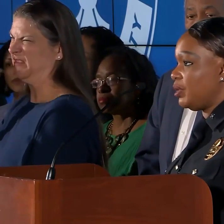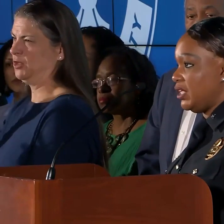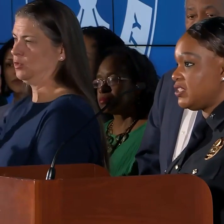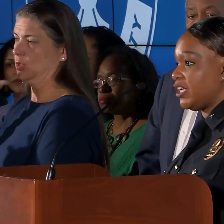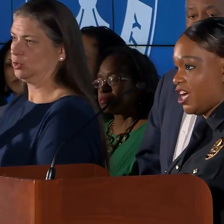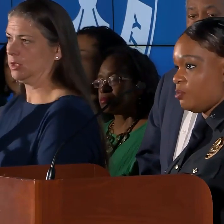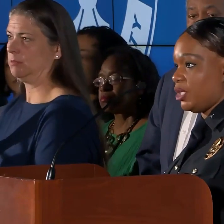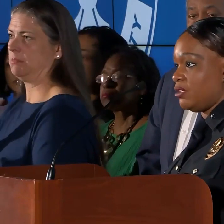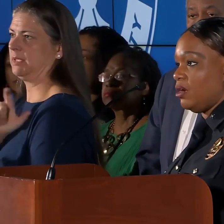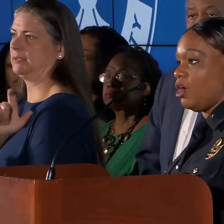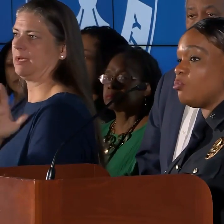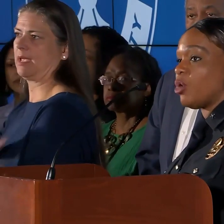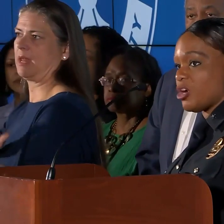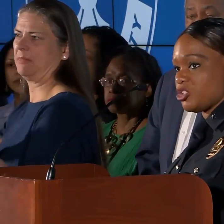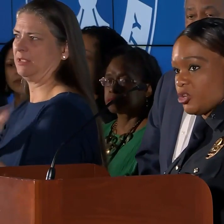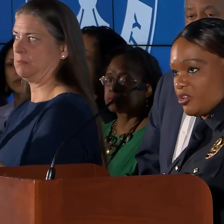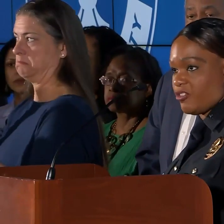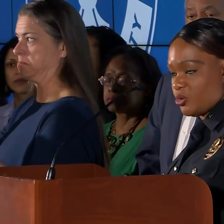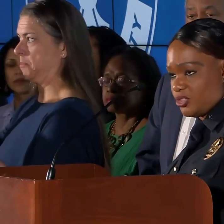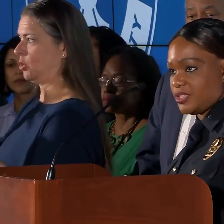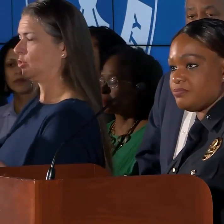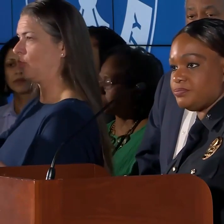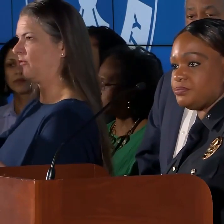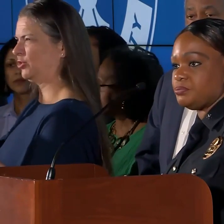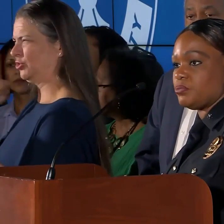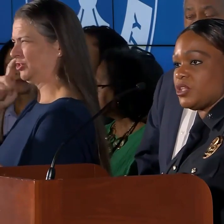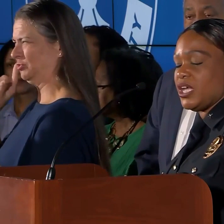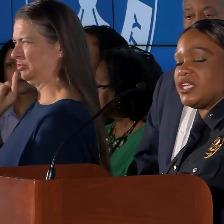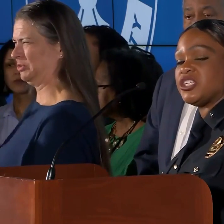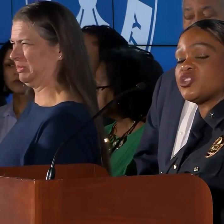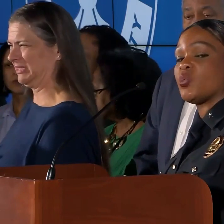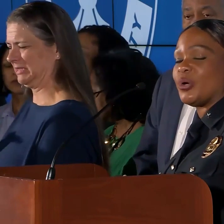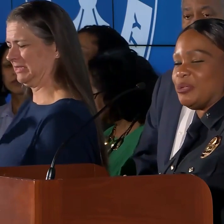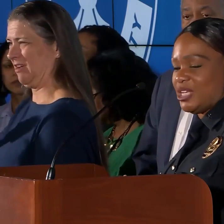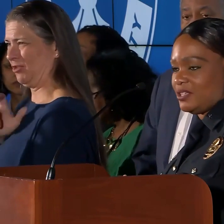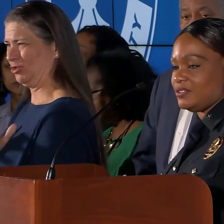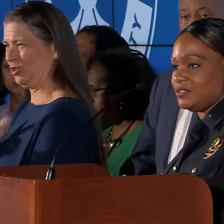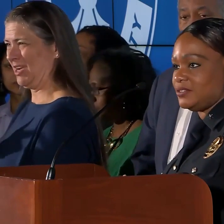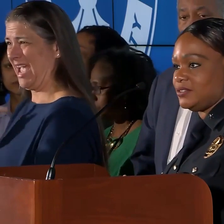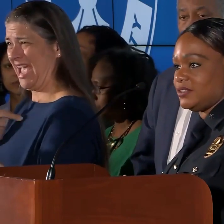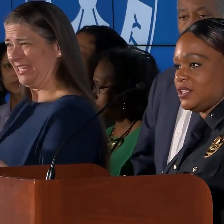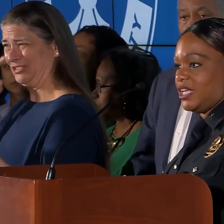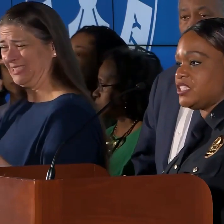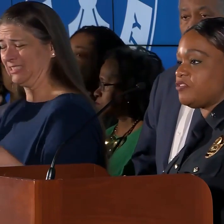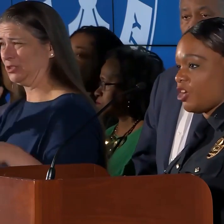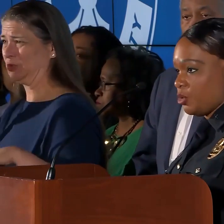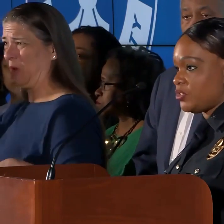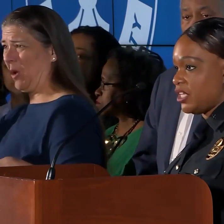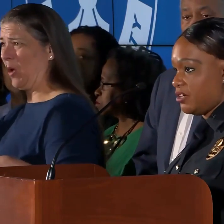police academy on March 31st. I just swore him in and his family was there